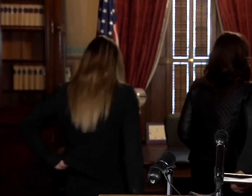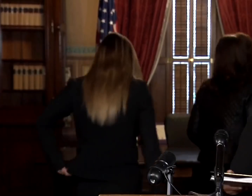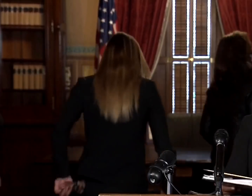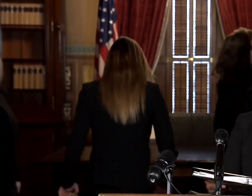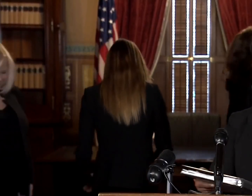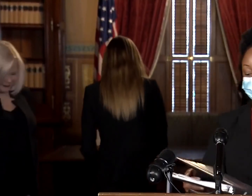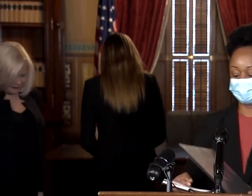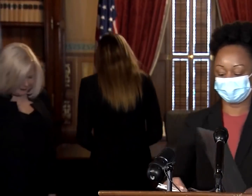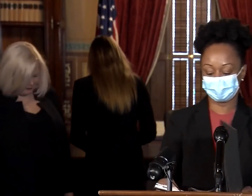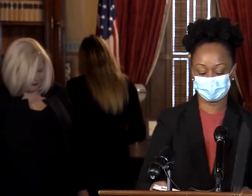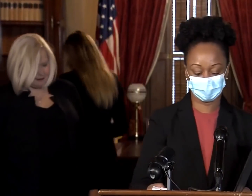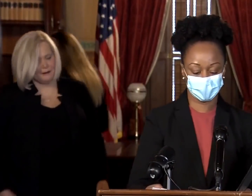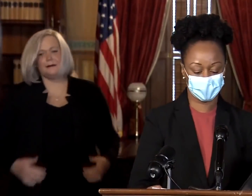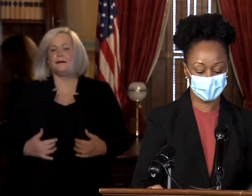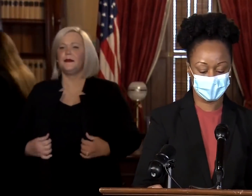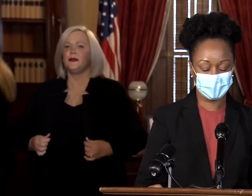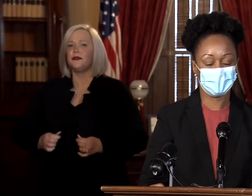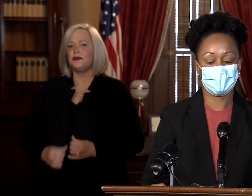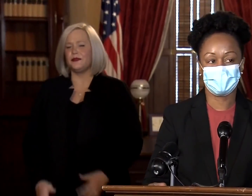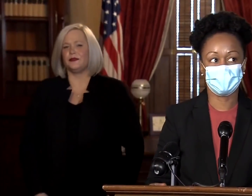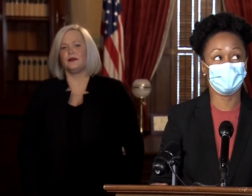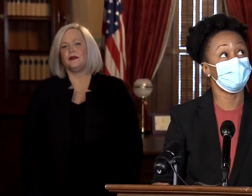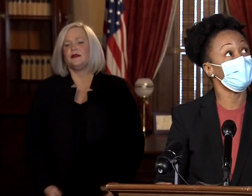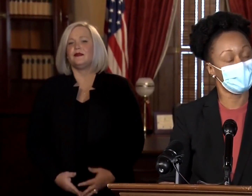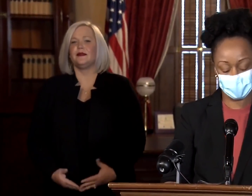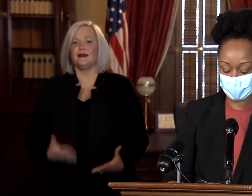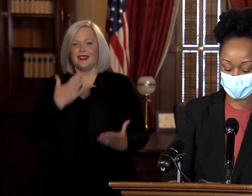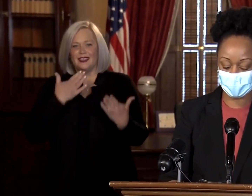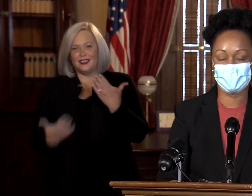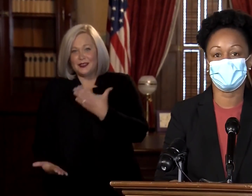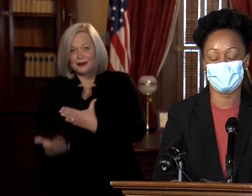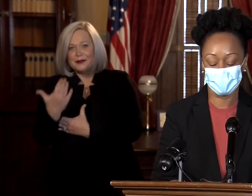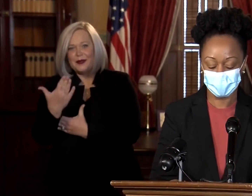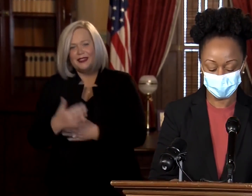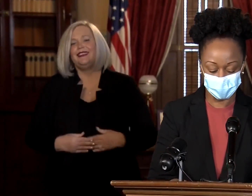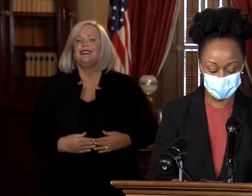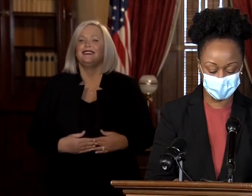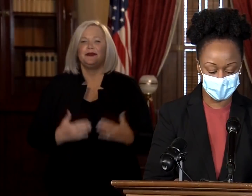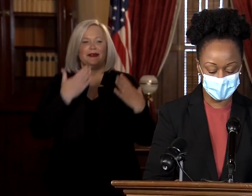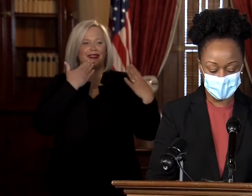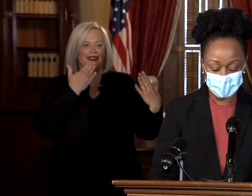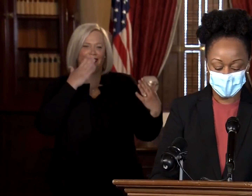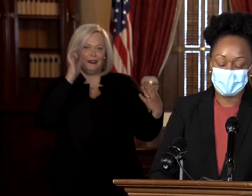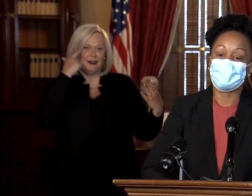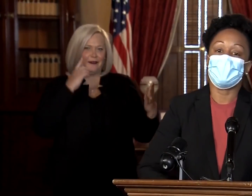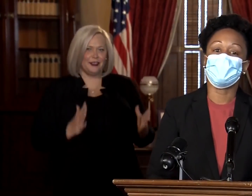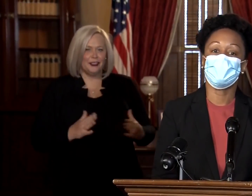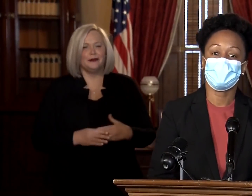and with that, I’ll hand it over to Dr. Caldoun. to Dr. Caldoun. >> Good morning.